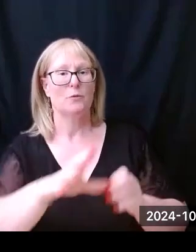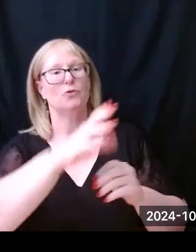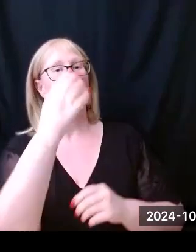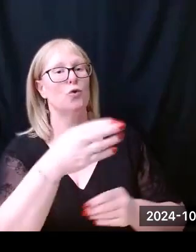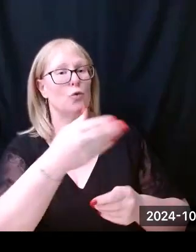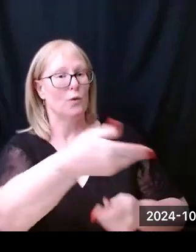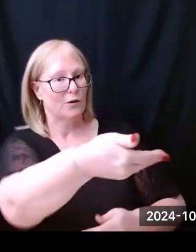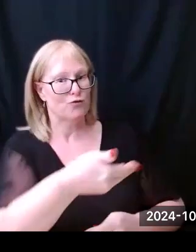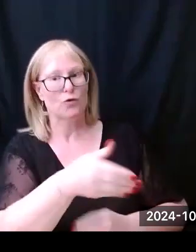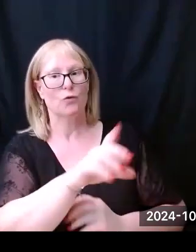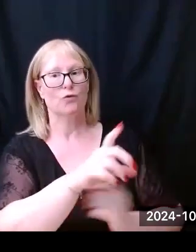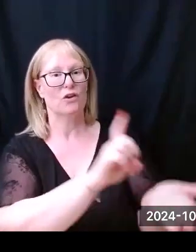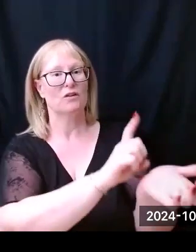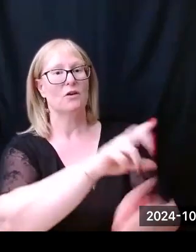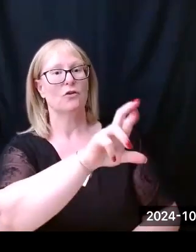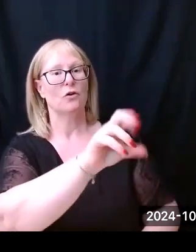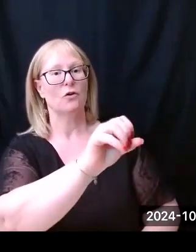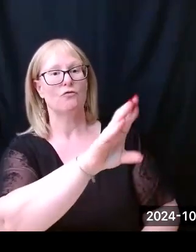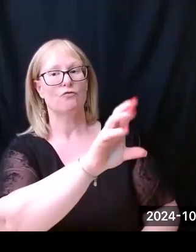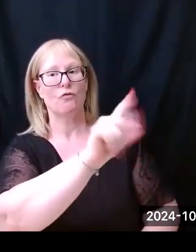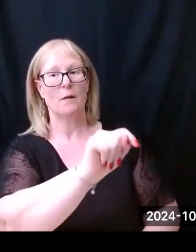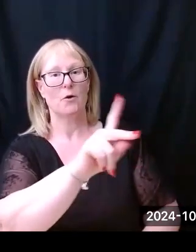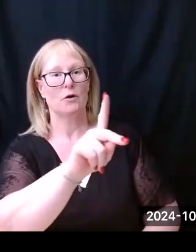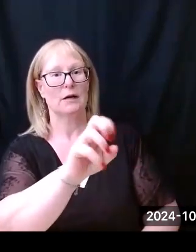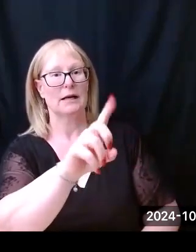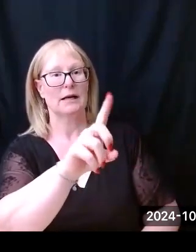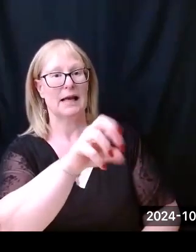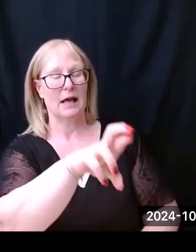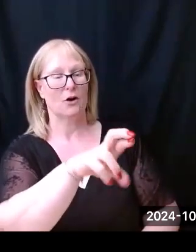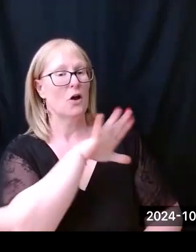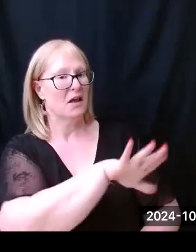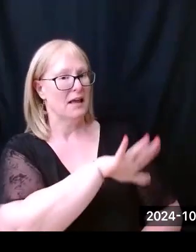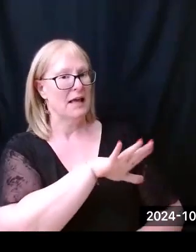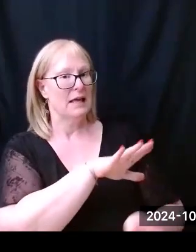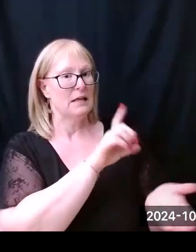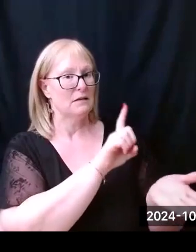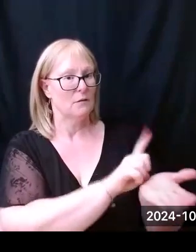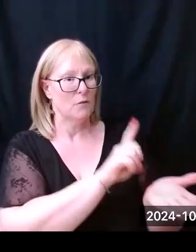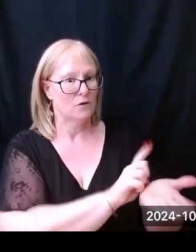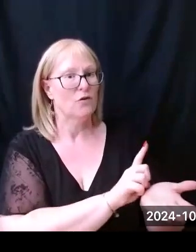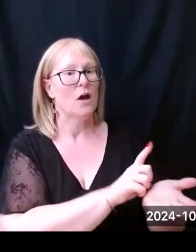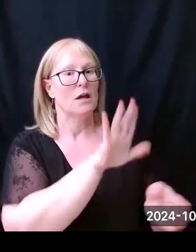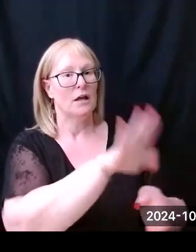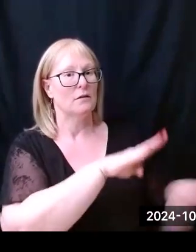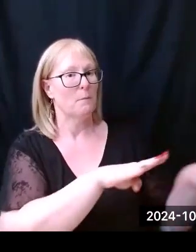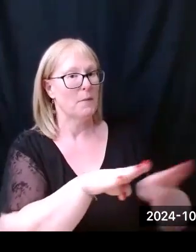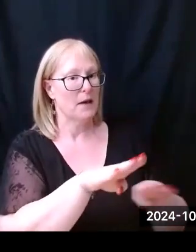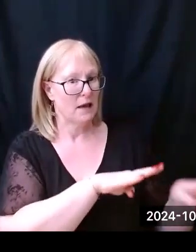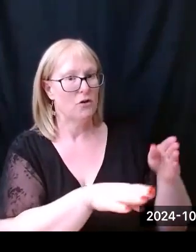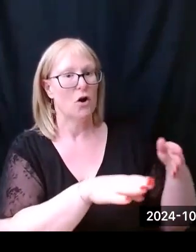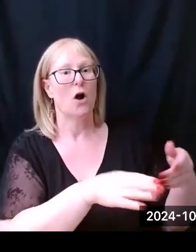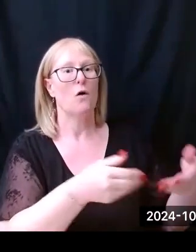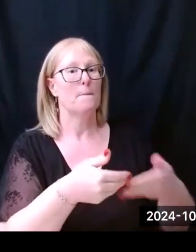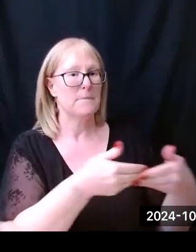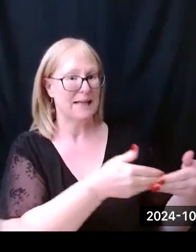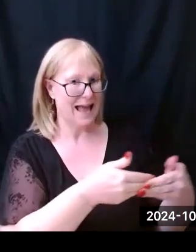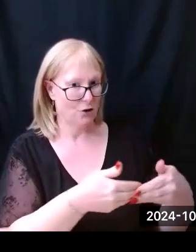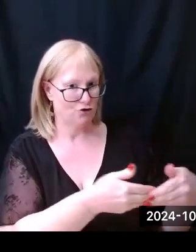Dr. Ketter is a physician specializing in developmental behavioral pediatrics, which I know he's going to explain more about that.